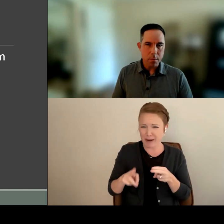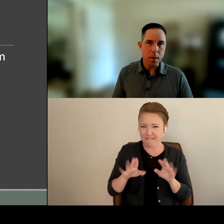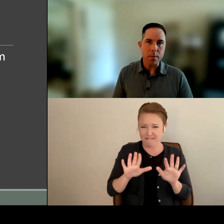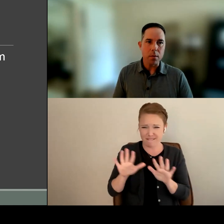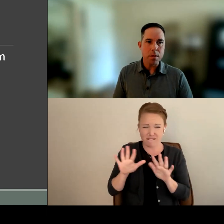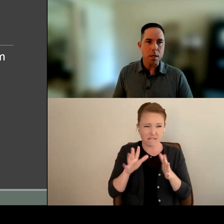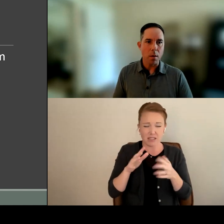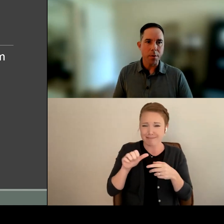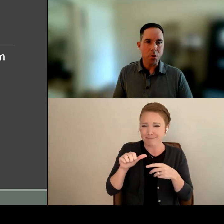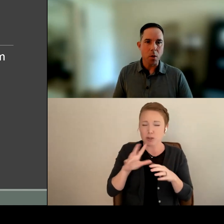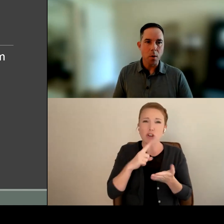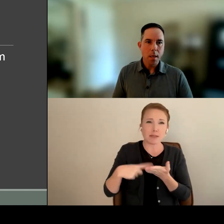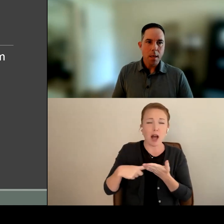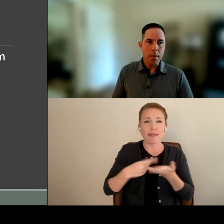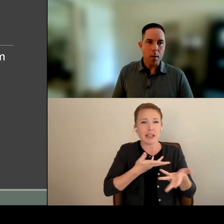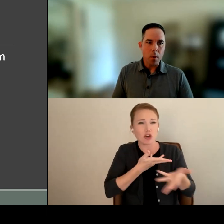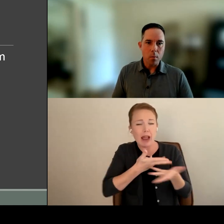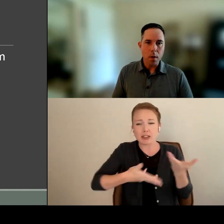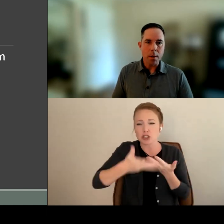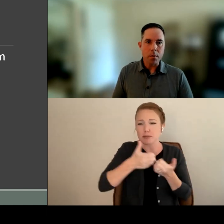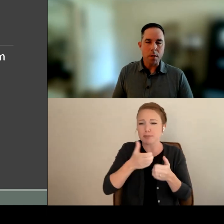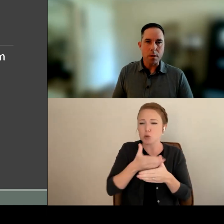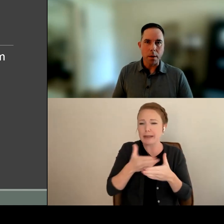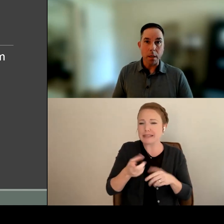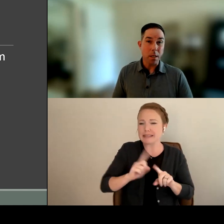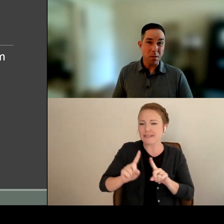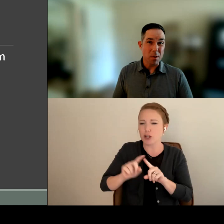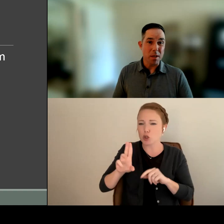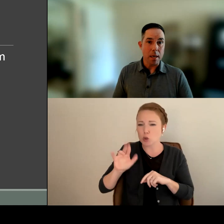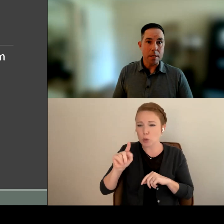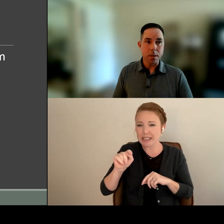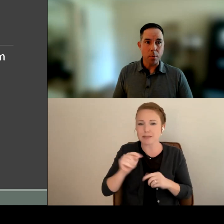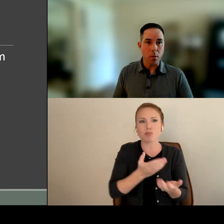between different units can help to show that we really do need to look at accessibility as a program.